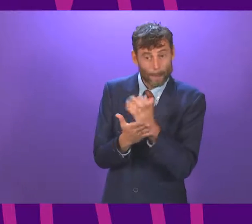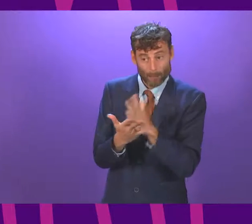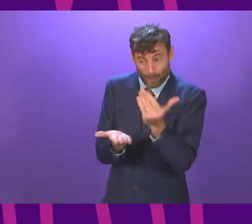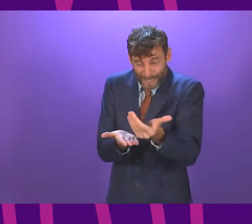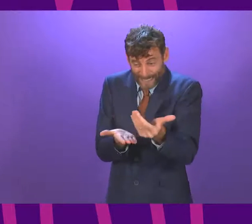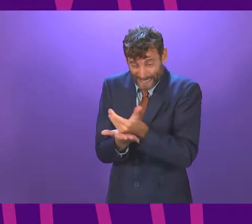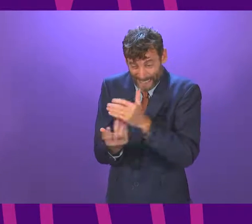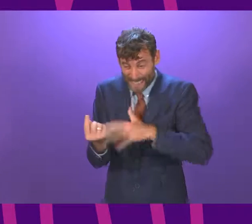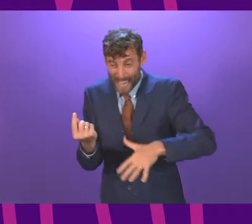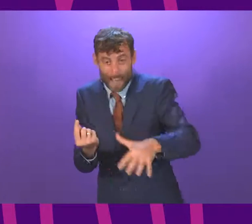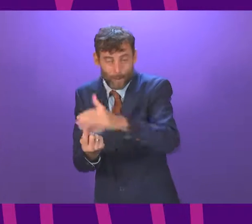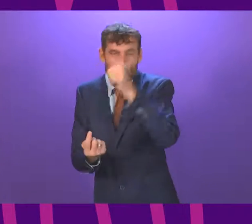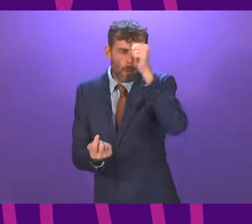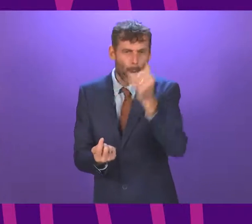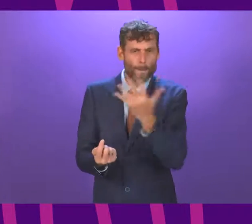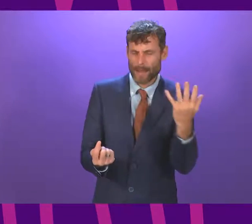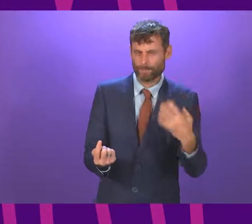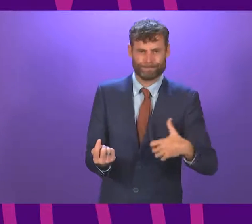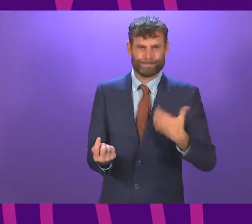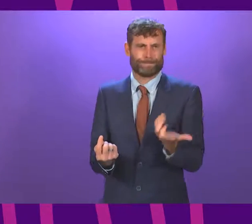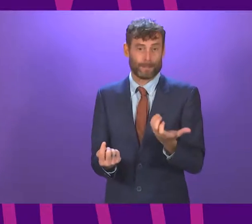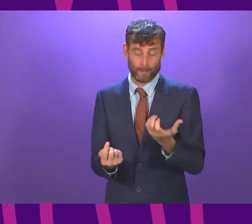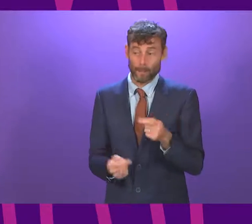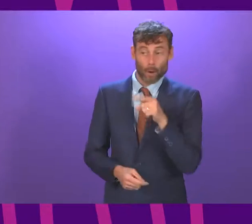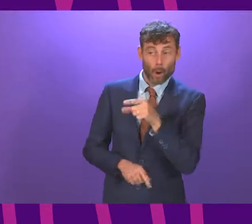although that was controversial for some Conservative members, in particular. We